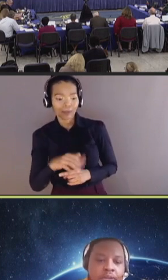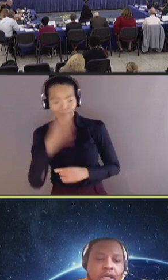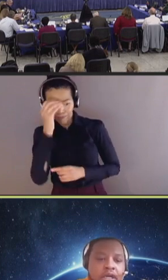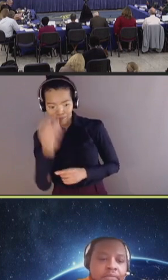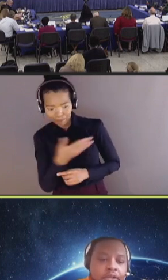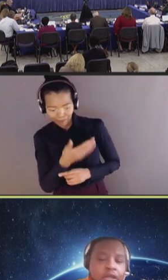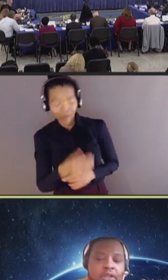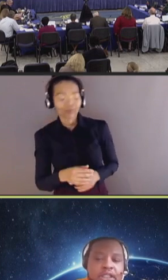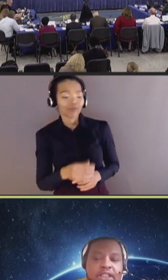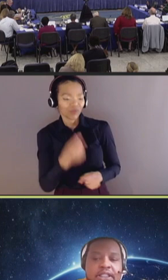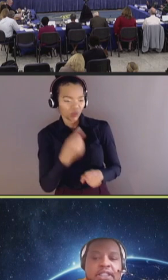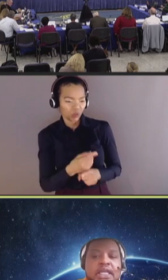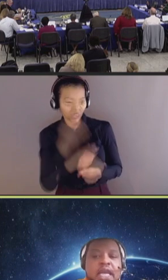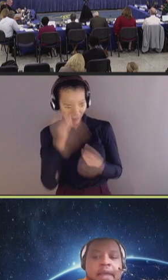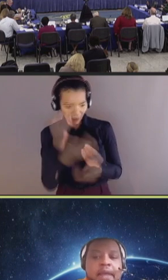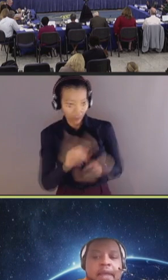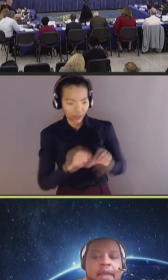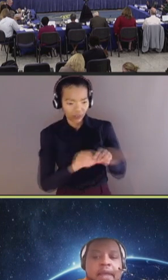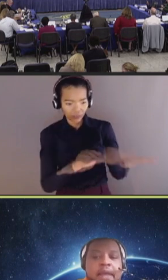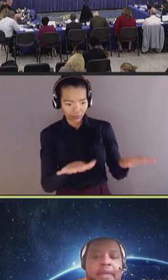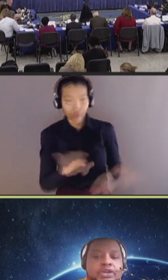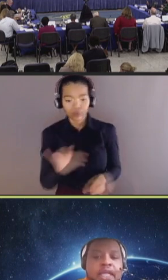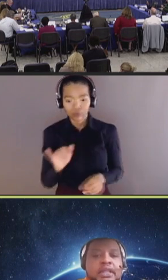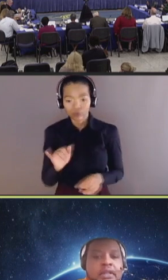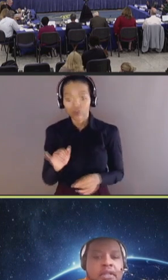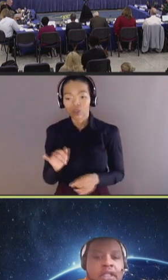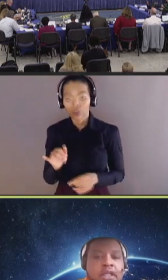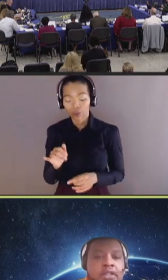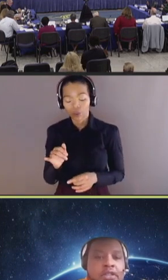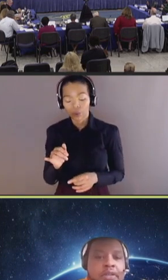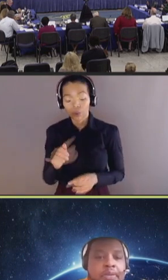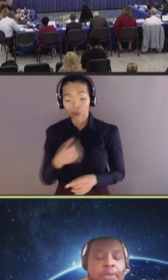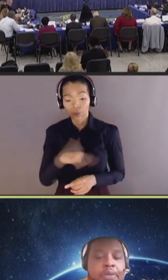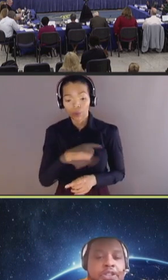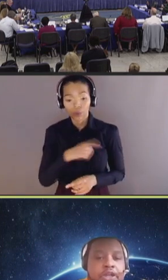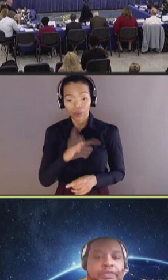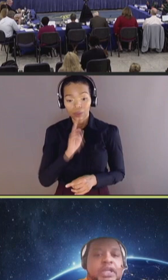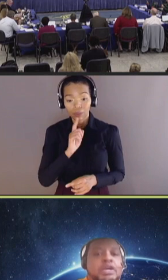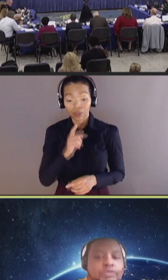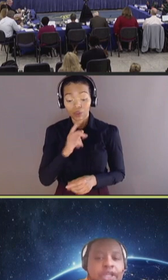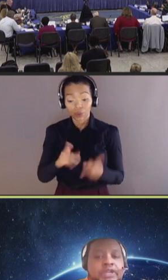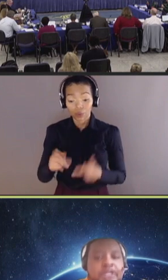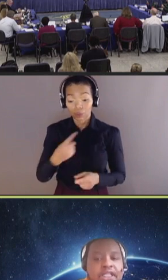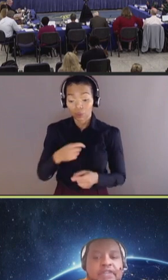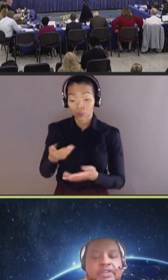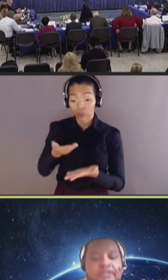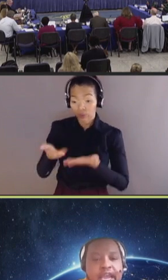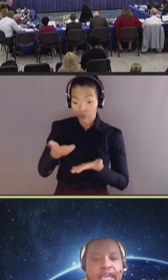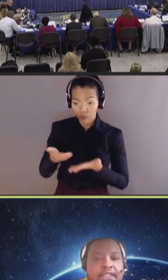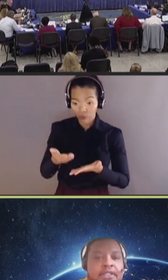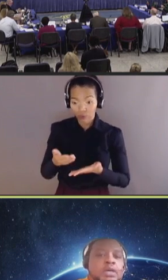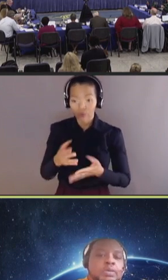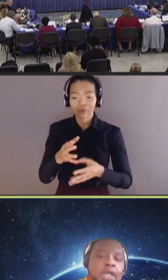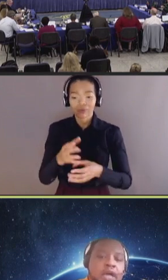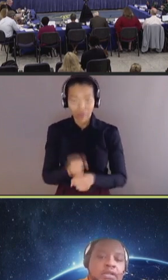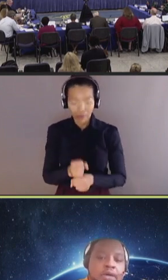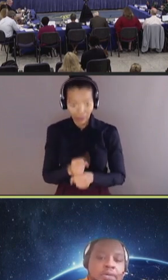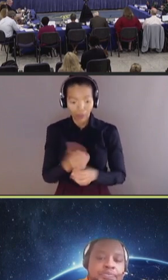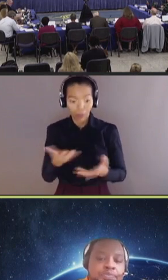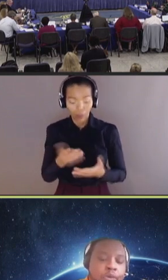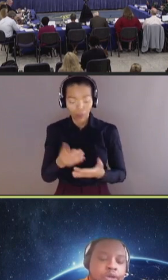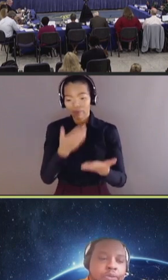those entities and make sure the people we were serving really received the facts. We also worked